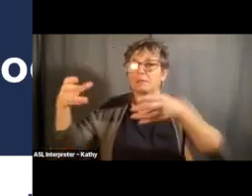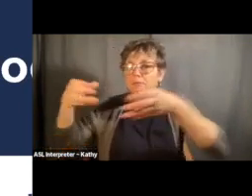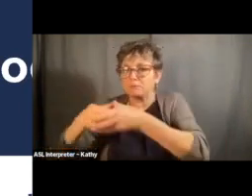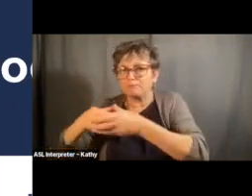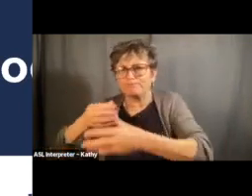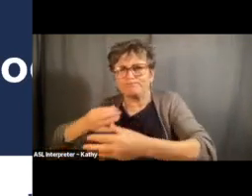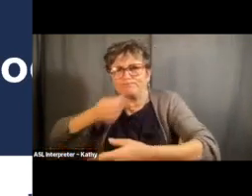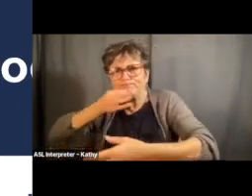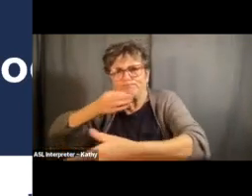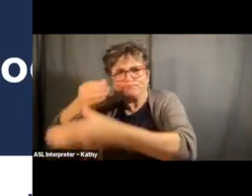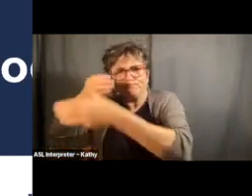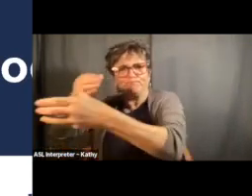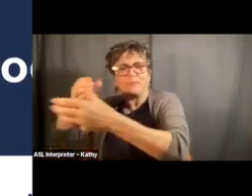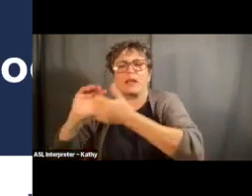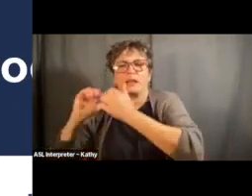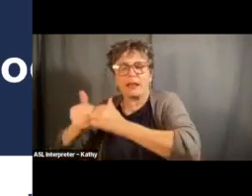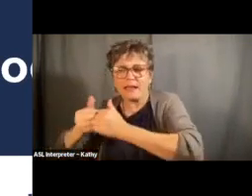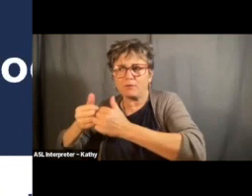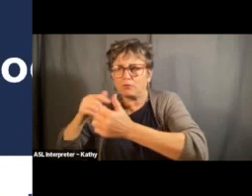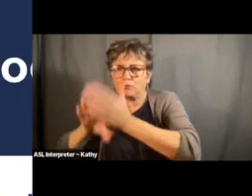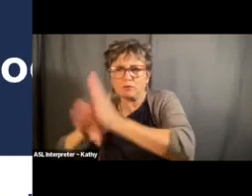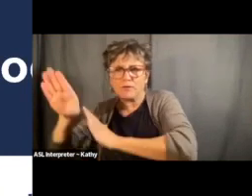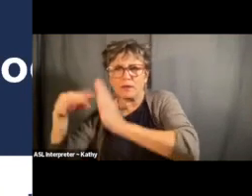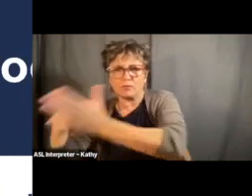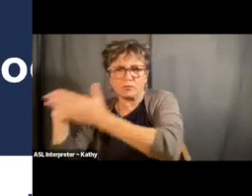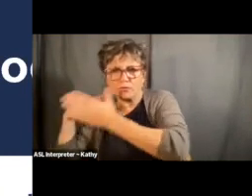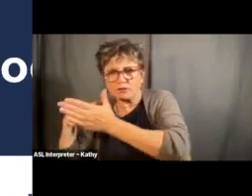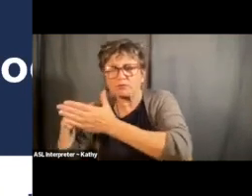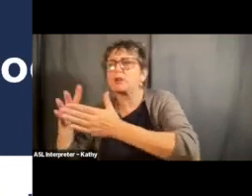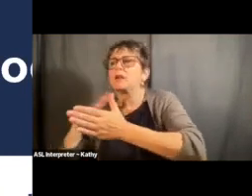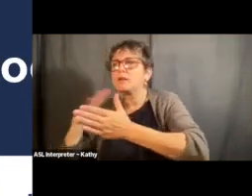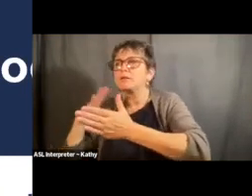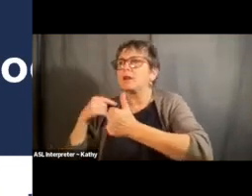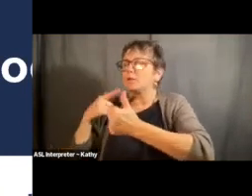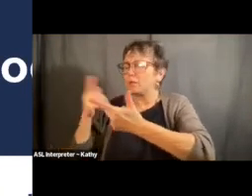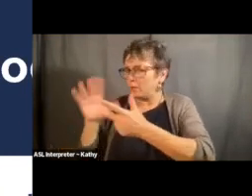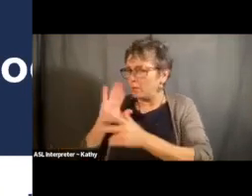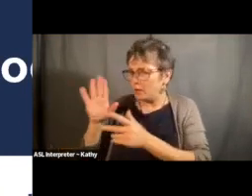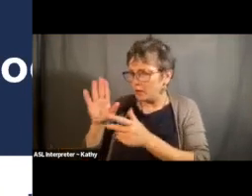landscape all the available surveys and choose the one that will yield the best data for research.